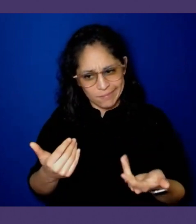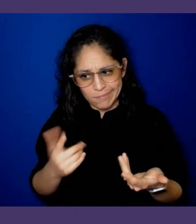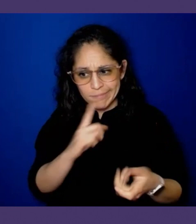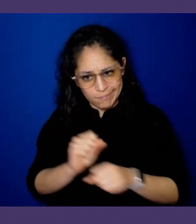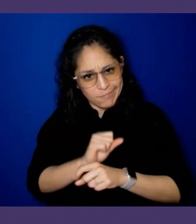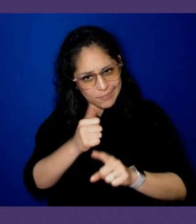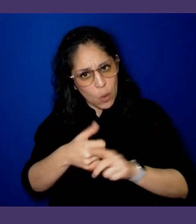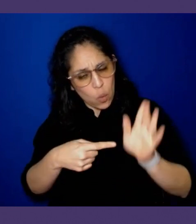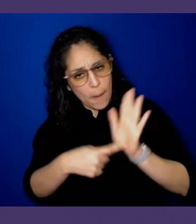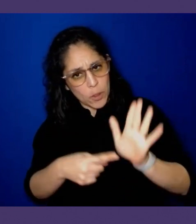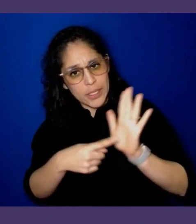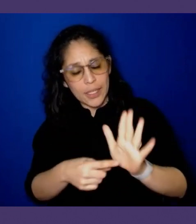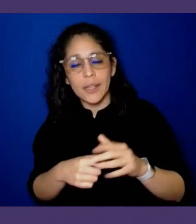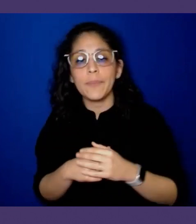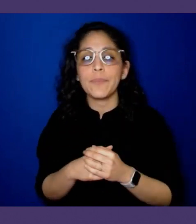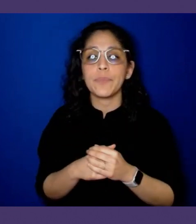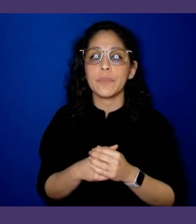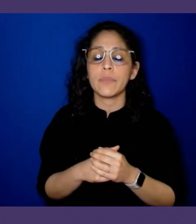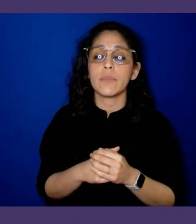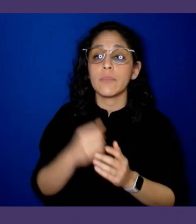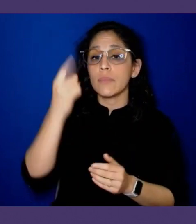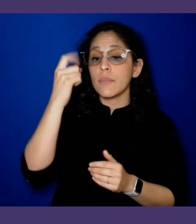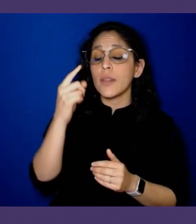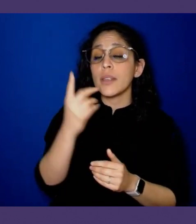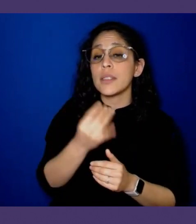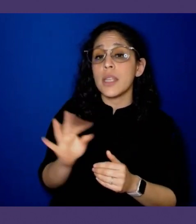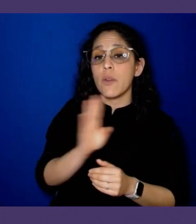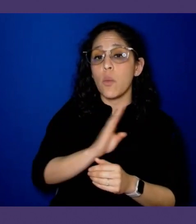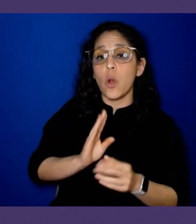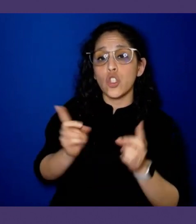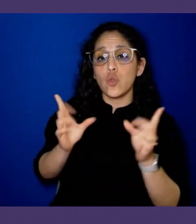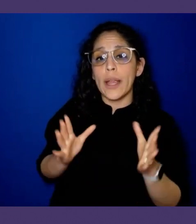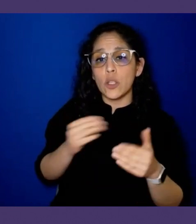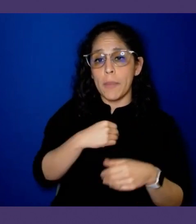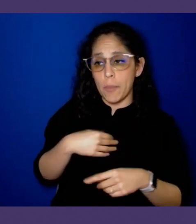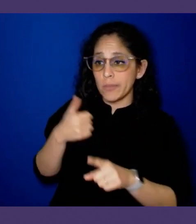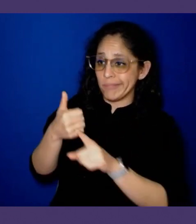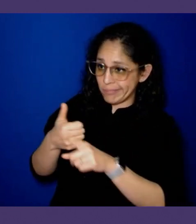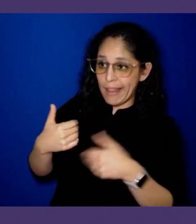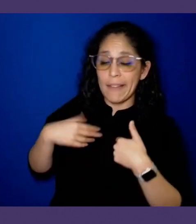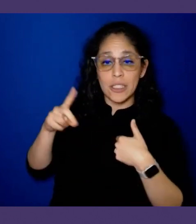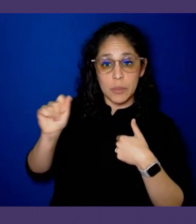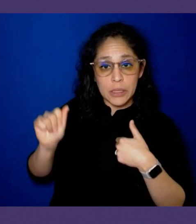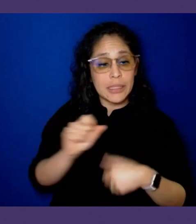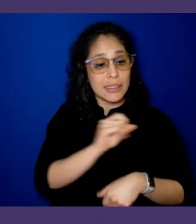Several of our board of directors members identify as having a disability, we have staff who identify as